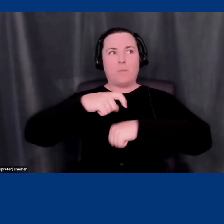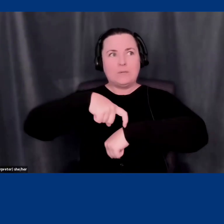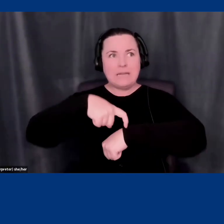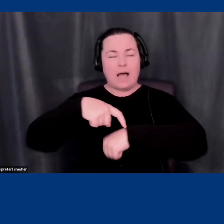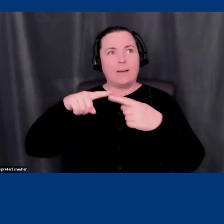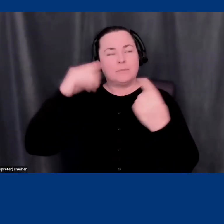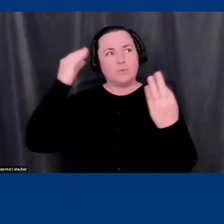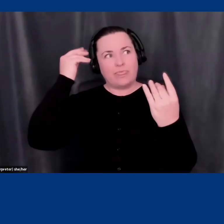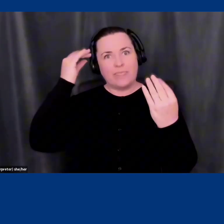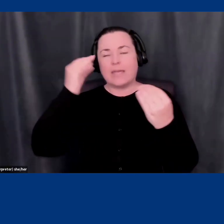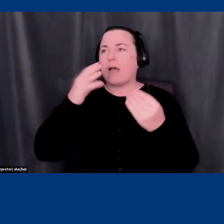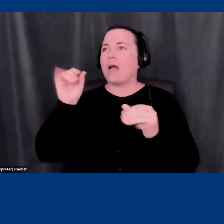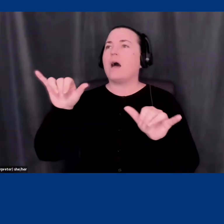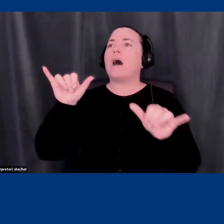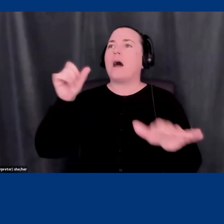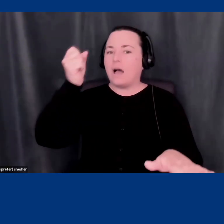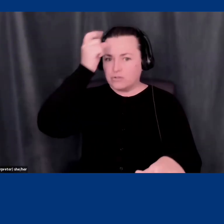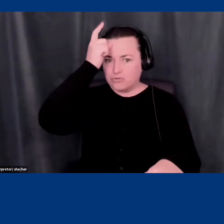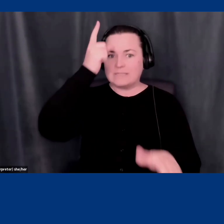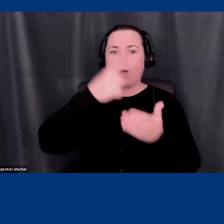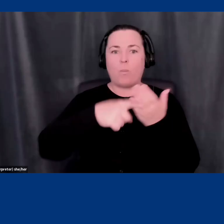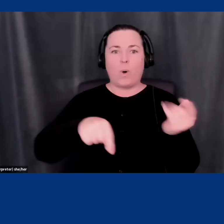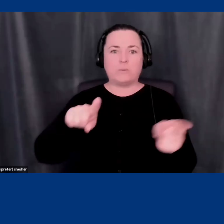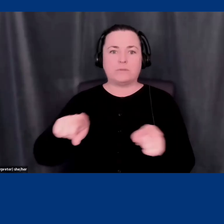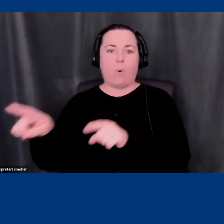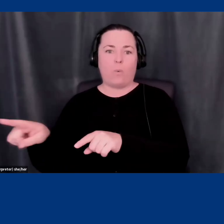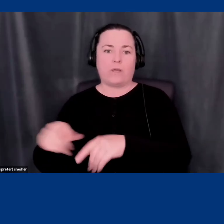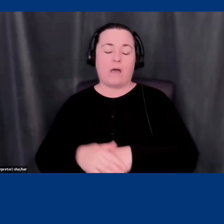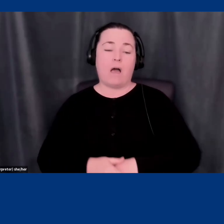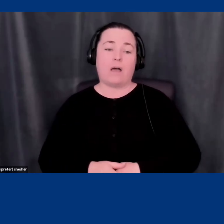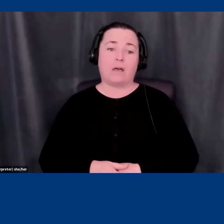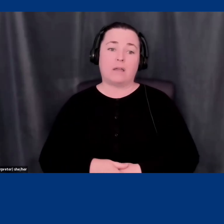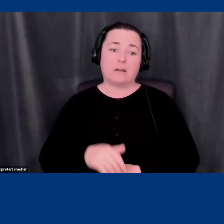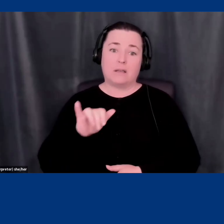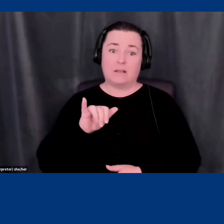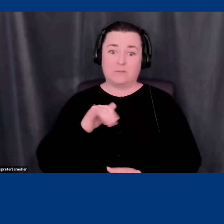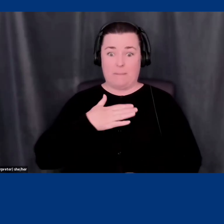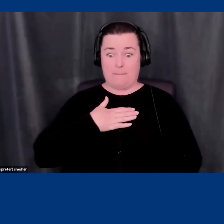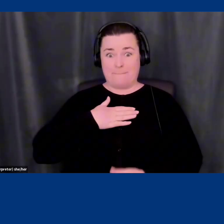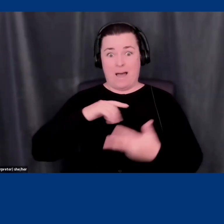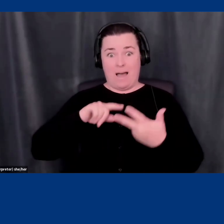also, my pregnancy, this was the shortest labor I've ever